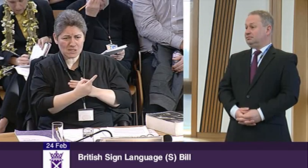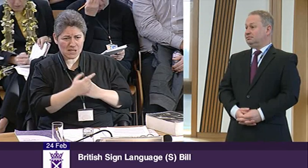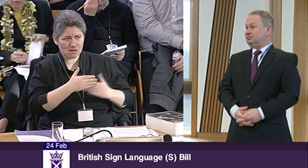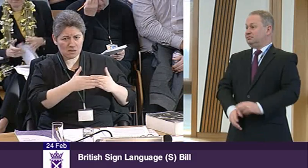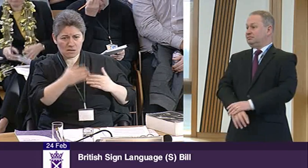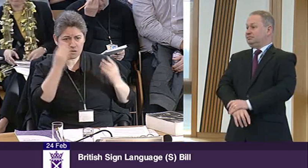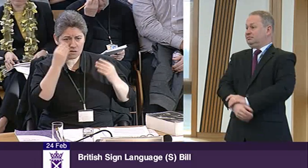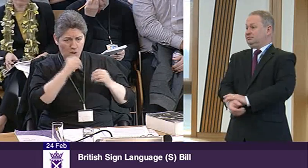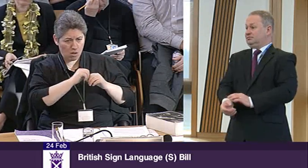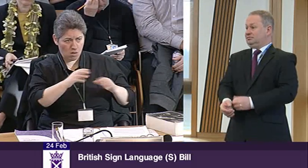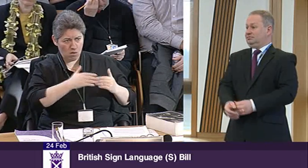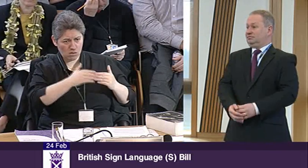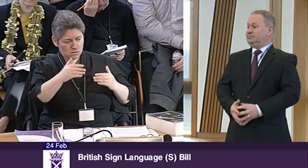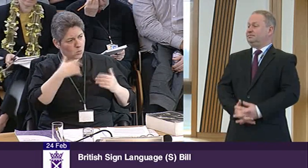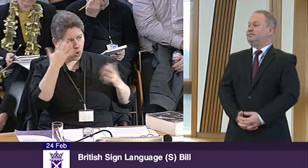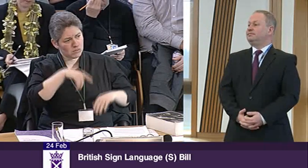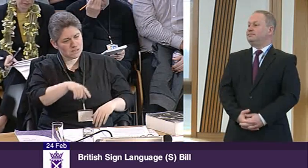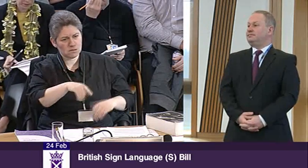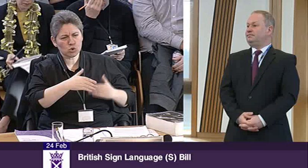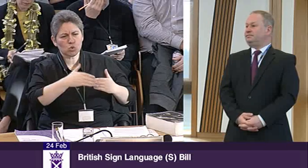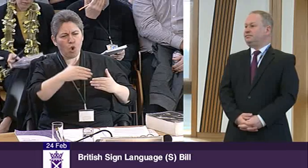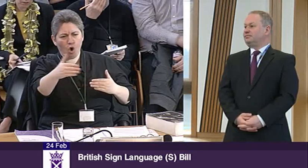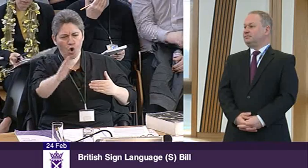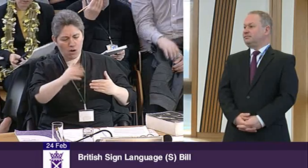five or seven-year plans means five or seven years of their lives, and so all their opportunities